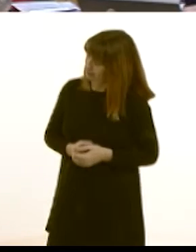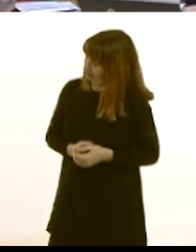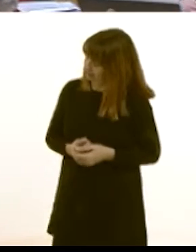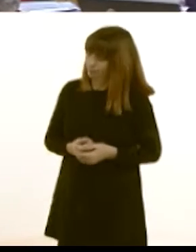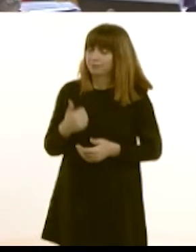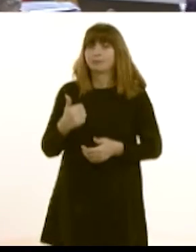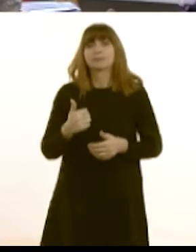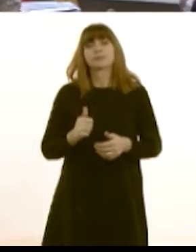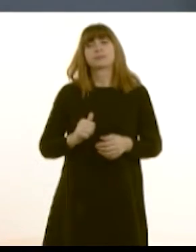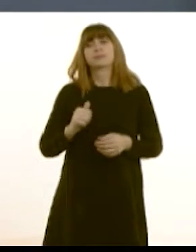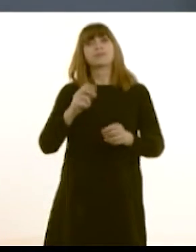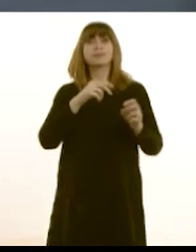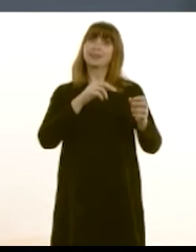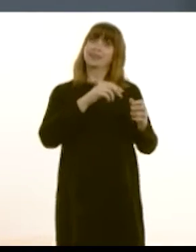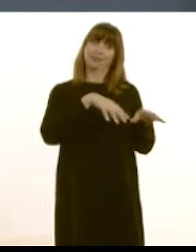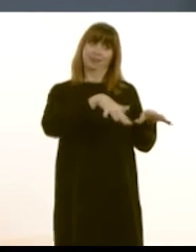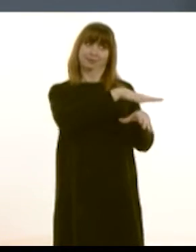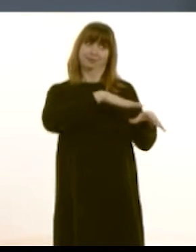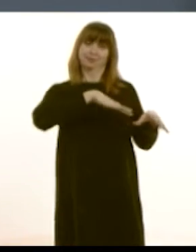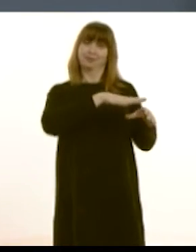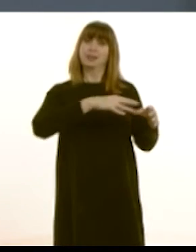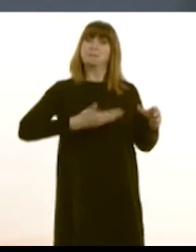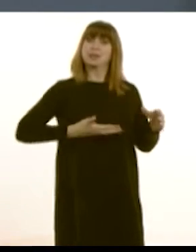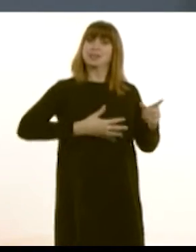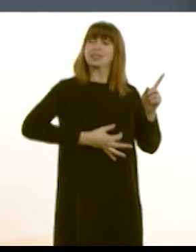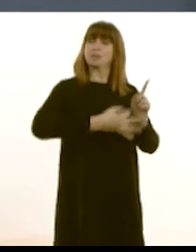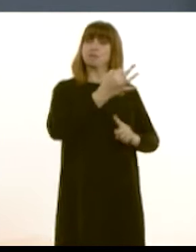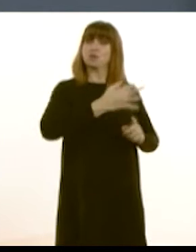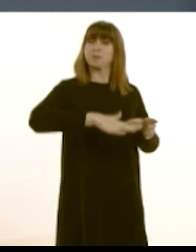Neath Inspired is the name of the new business improvement district in Neath town centre,